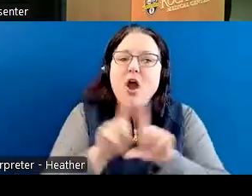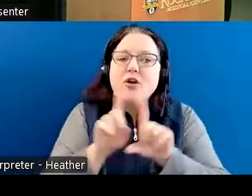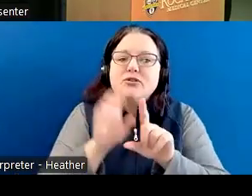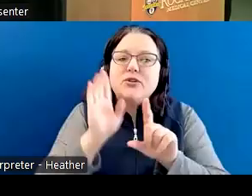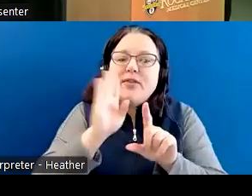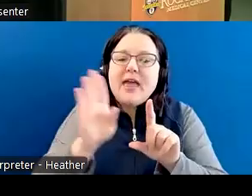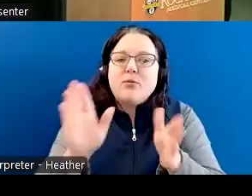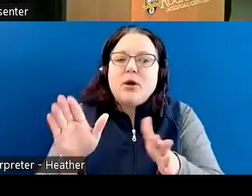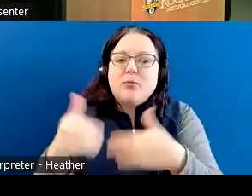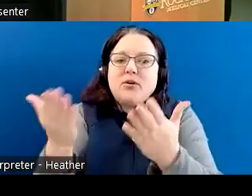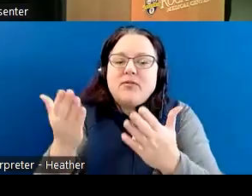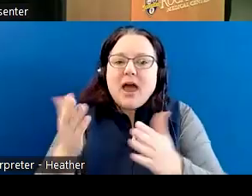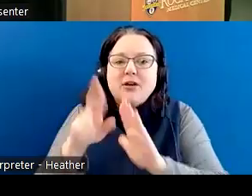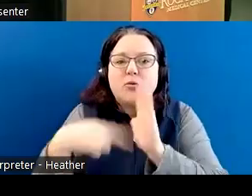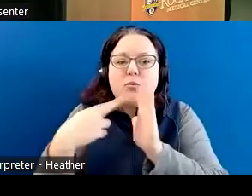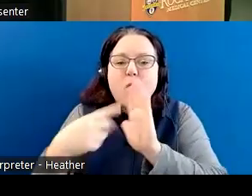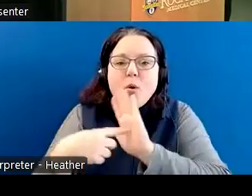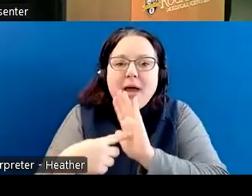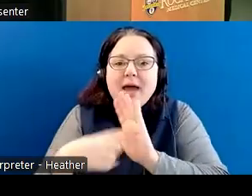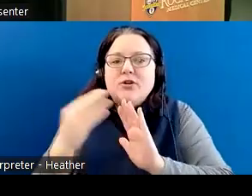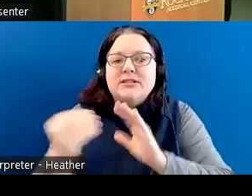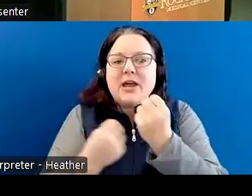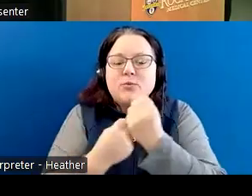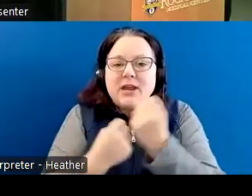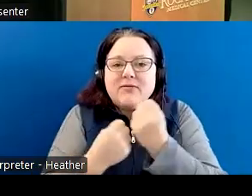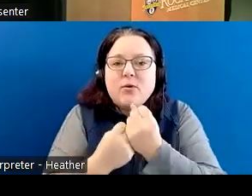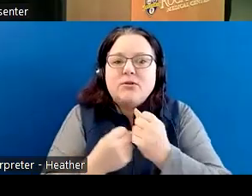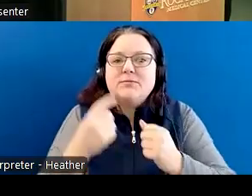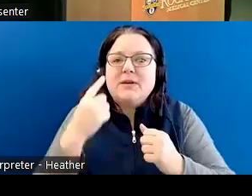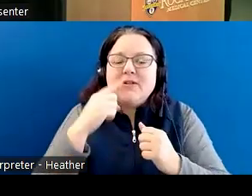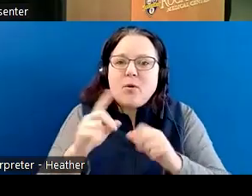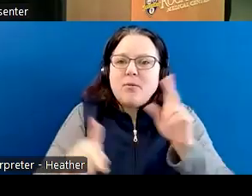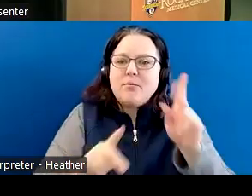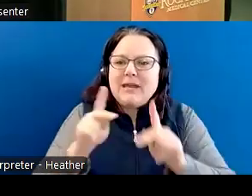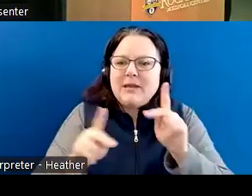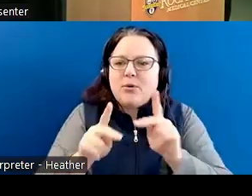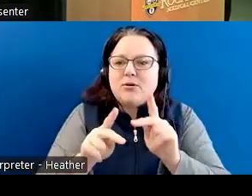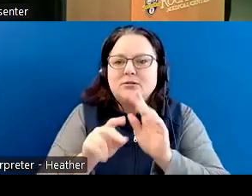reinforcement of uh individuals identities, the meaning that they have and their purpose including